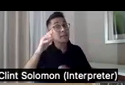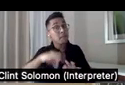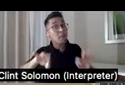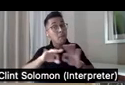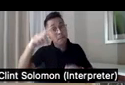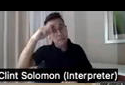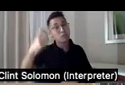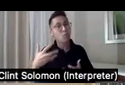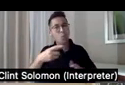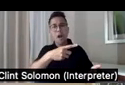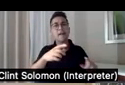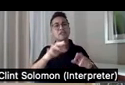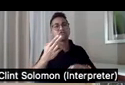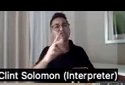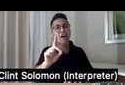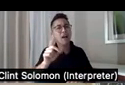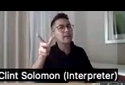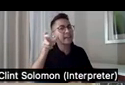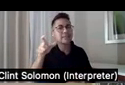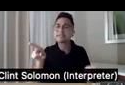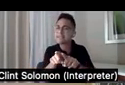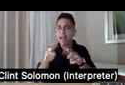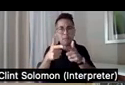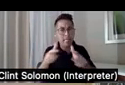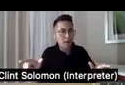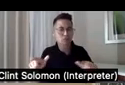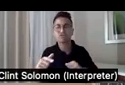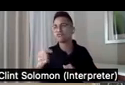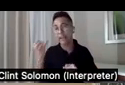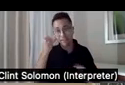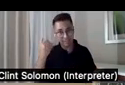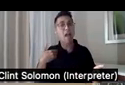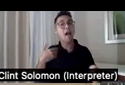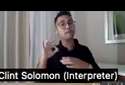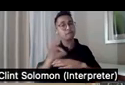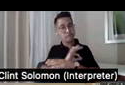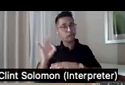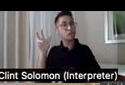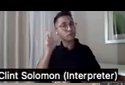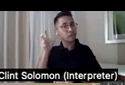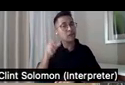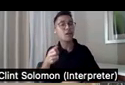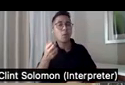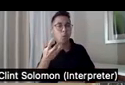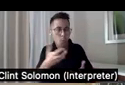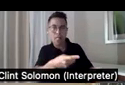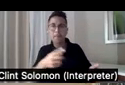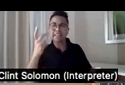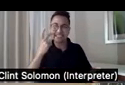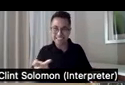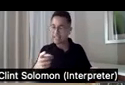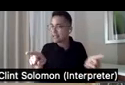the same language if the child has functional hearing or the child to see the same signs or